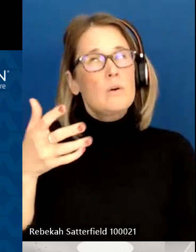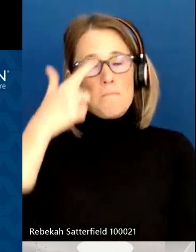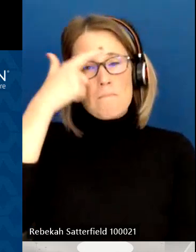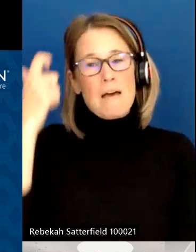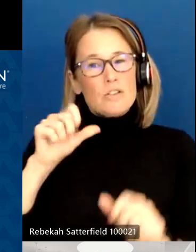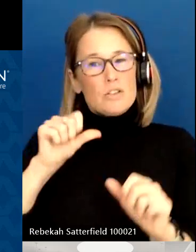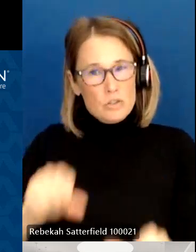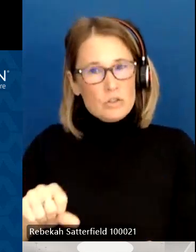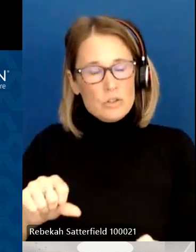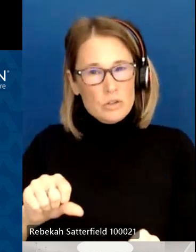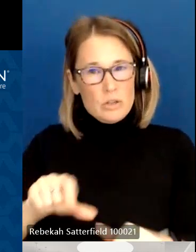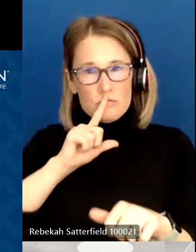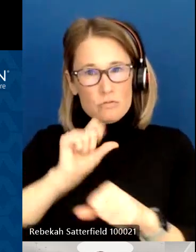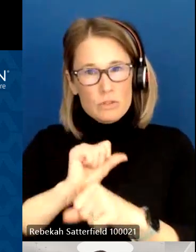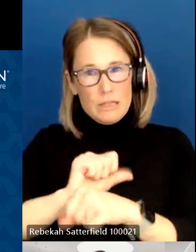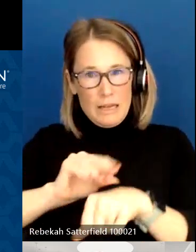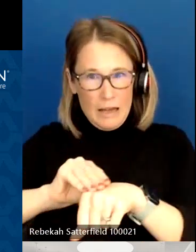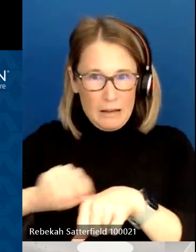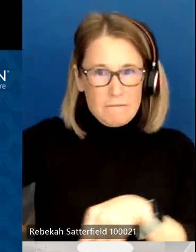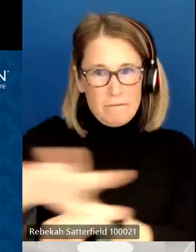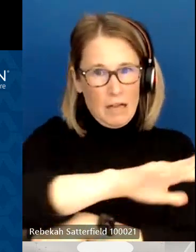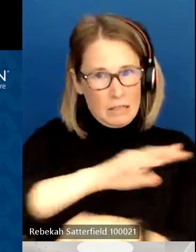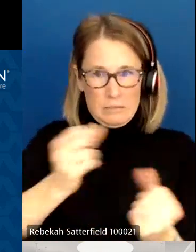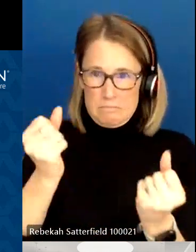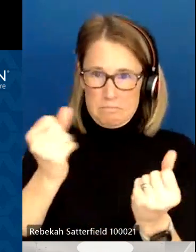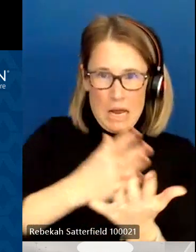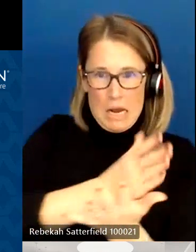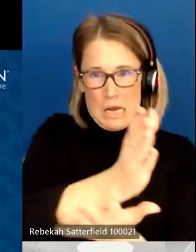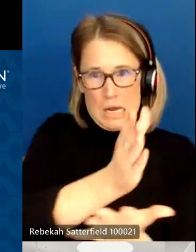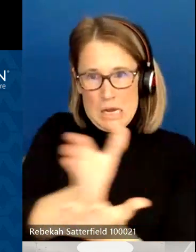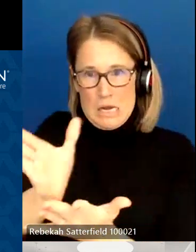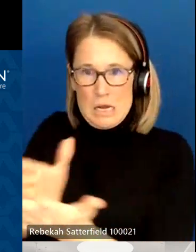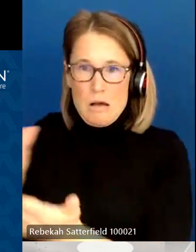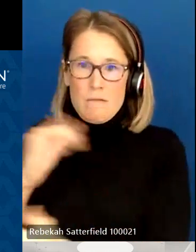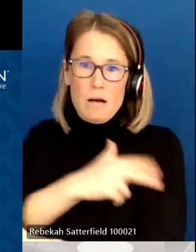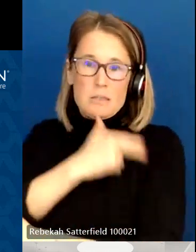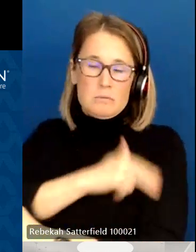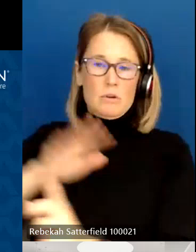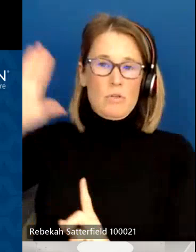on so many different aspects of a Hospital Health Systems Operations it's hard to imagine who should